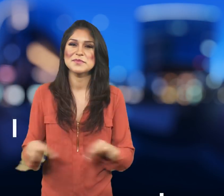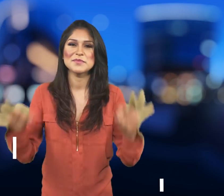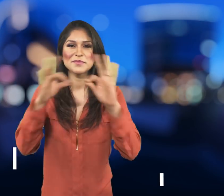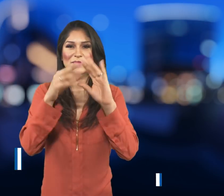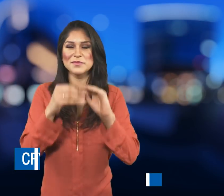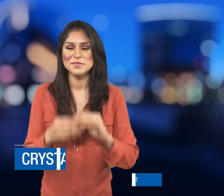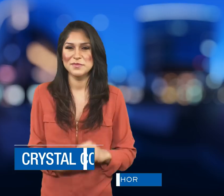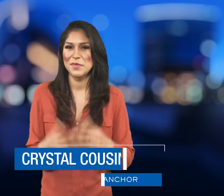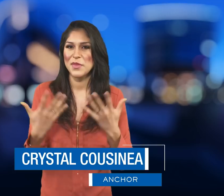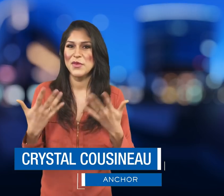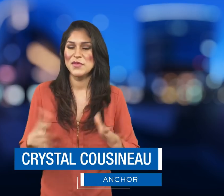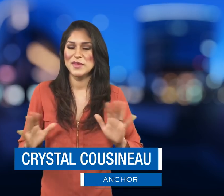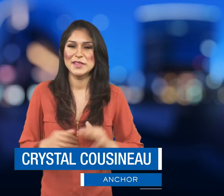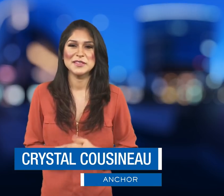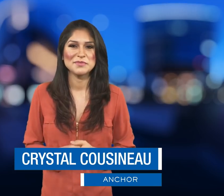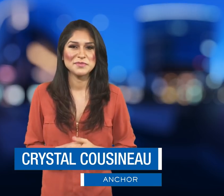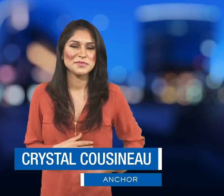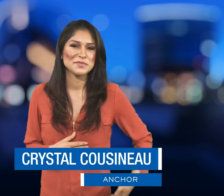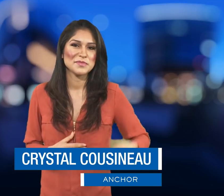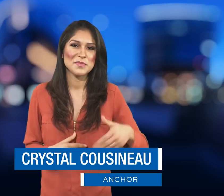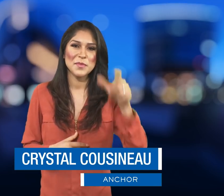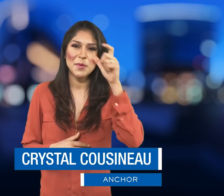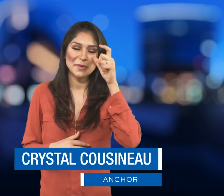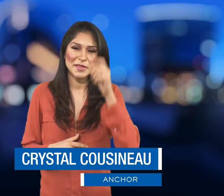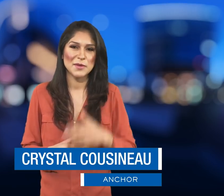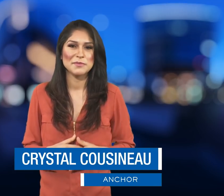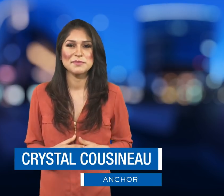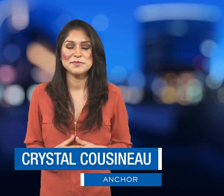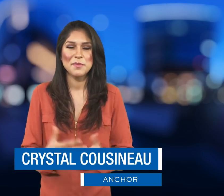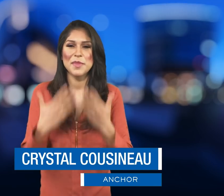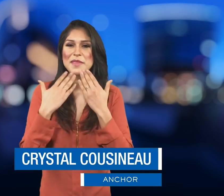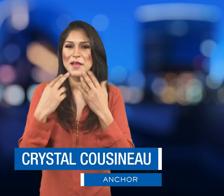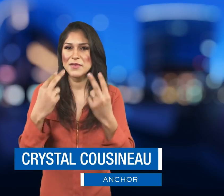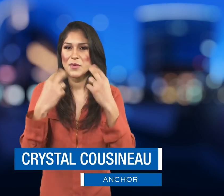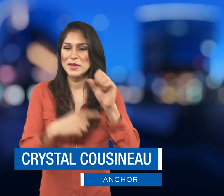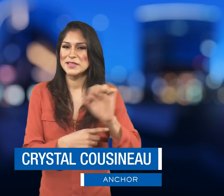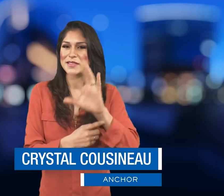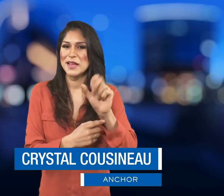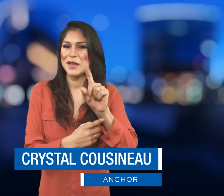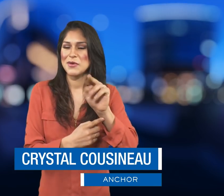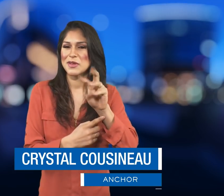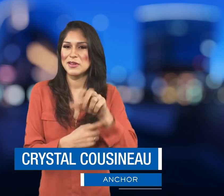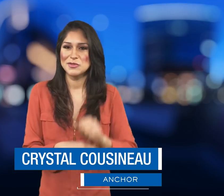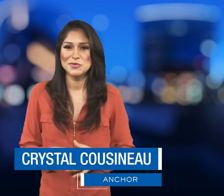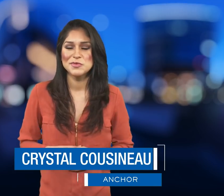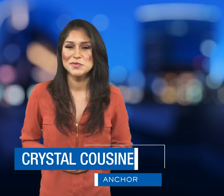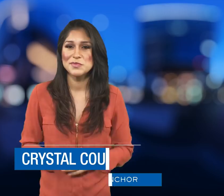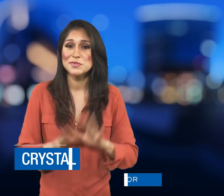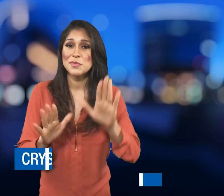And those are your top stories for today. I'm Crystal Cousineau. Thank you for watching Sign1News.